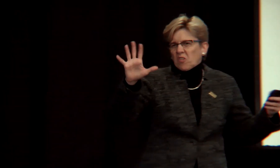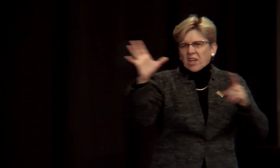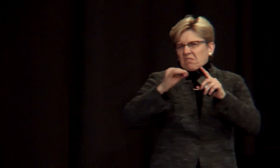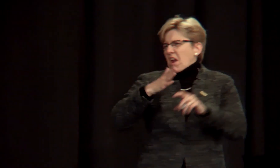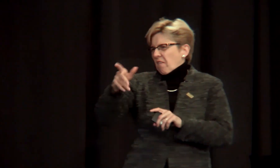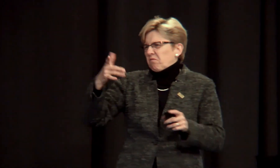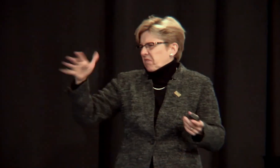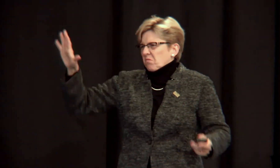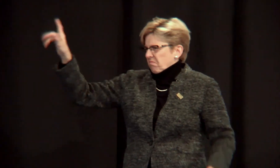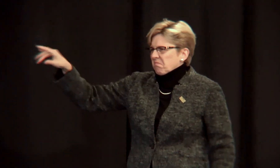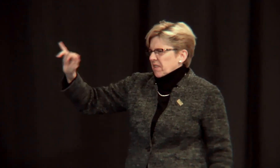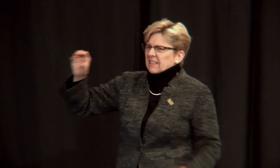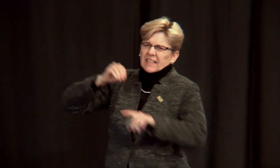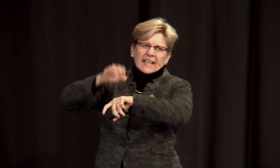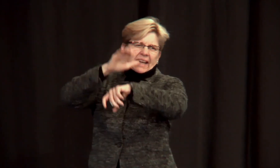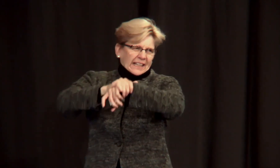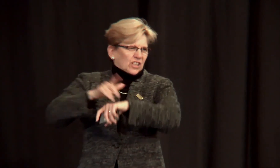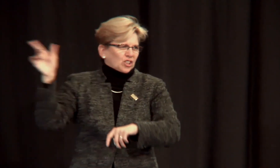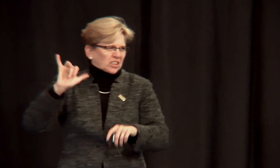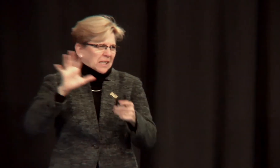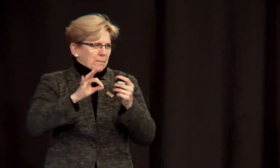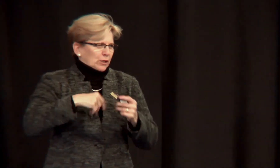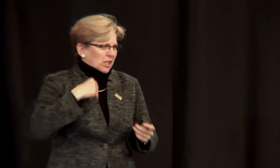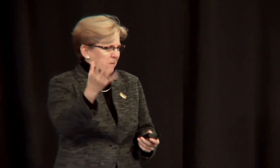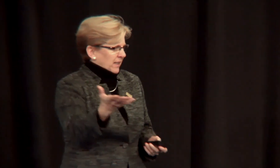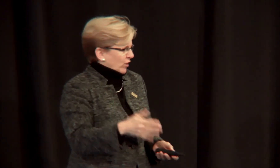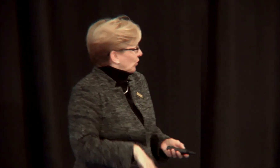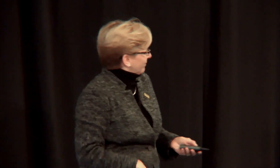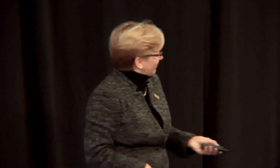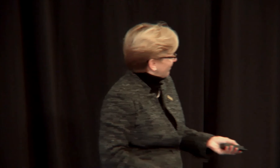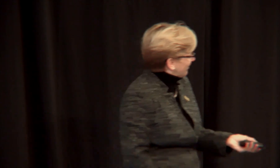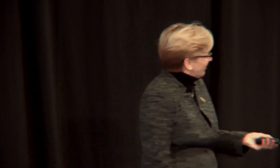I've already talked about these concepts so it's what I've said already.